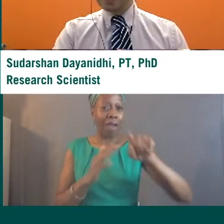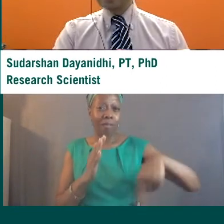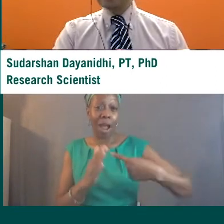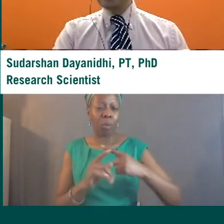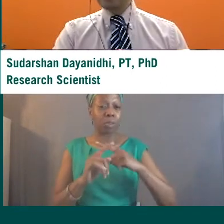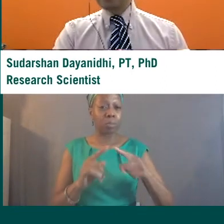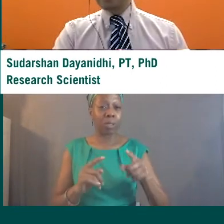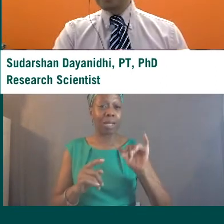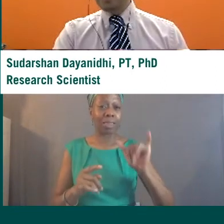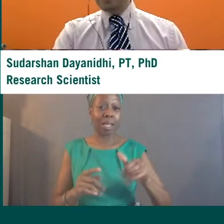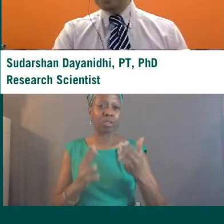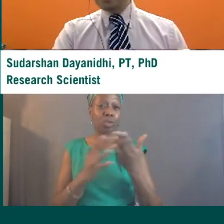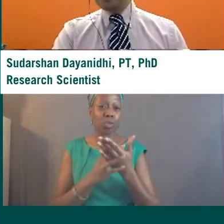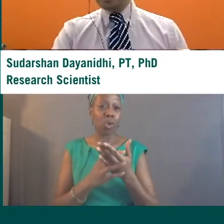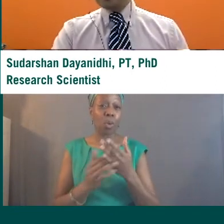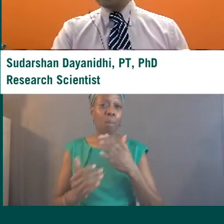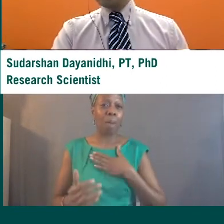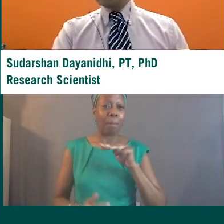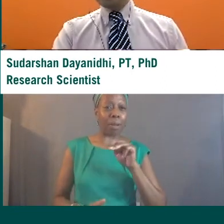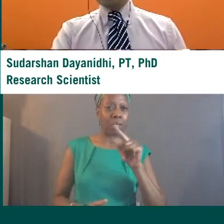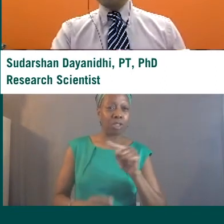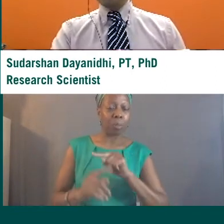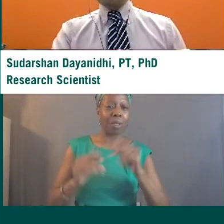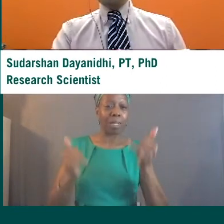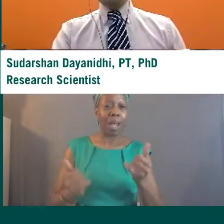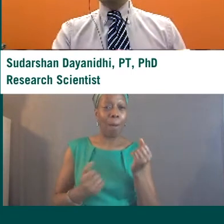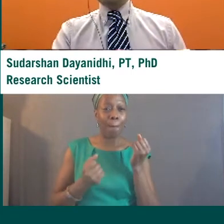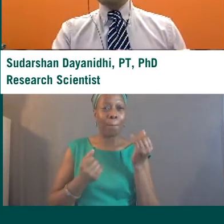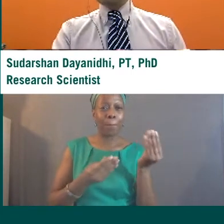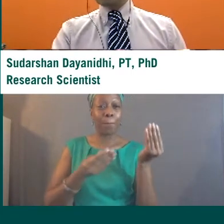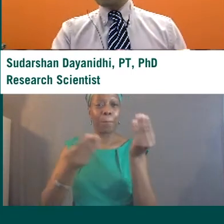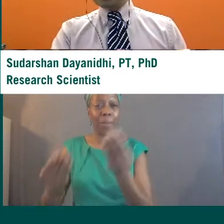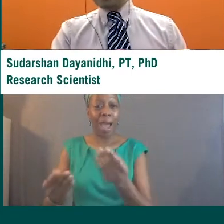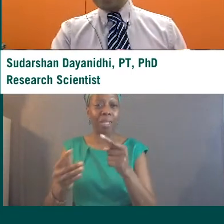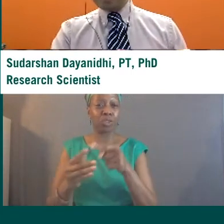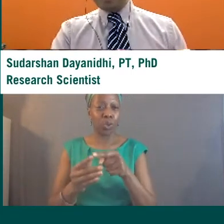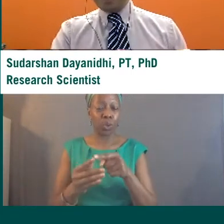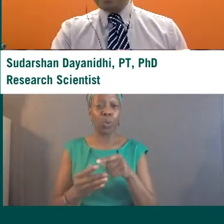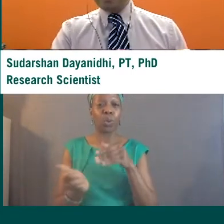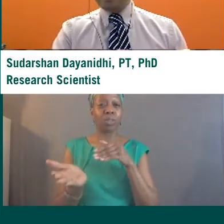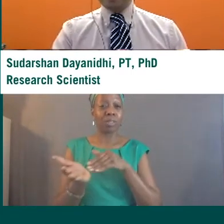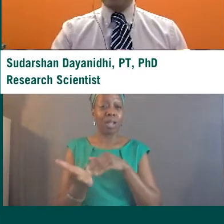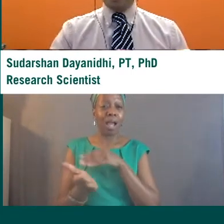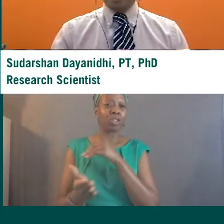And similarly, we also are using these models or these mice to be able to make them run